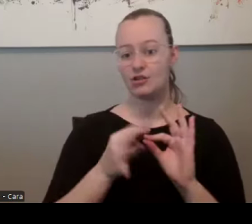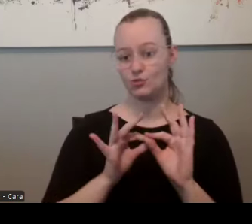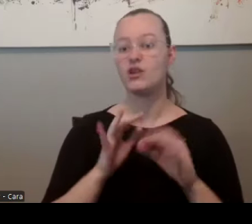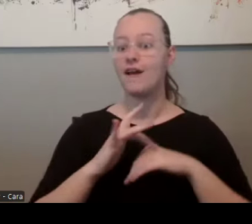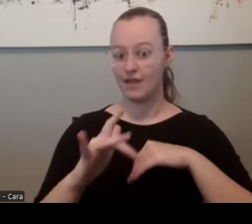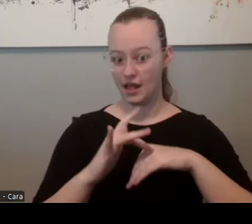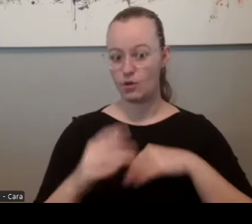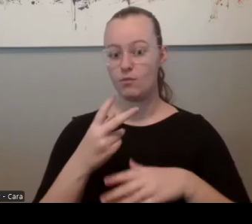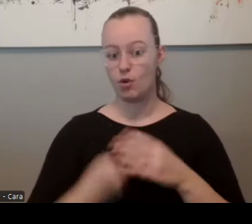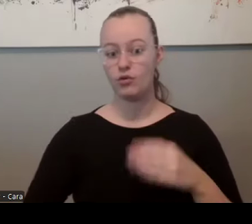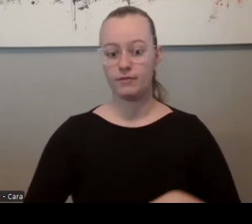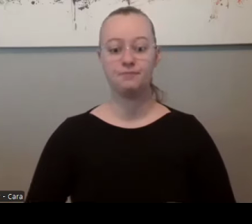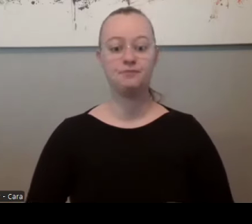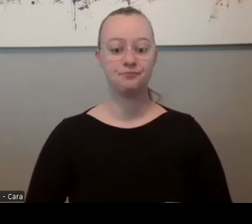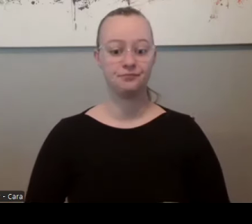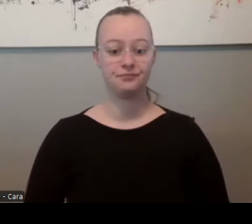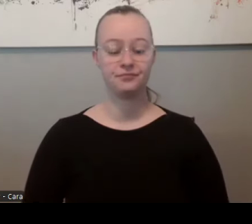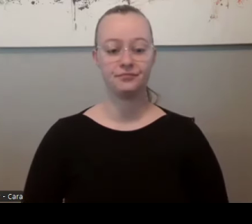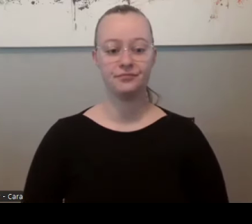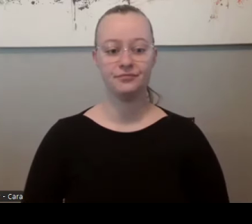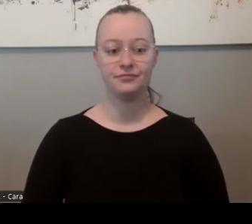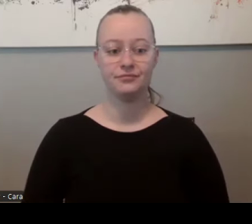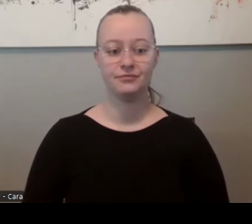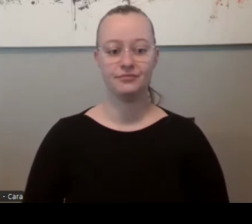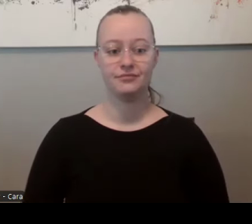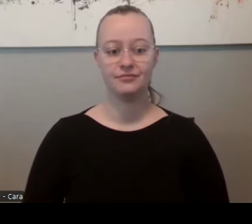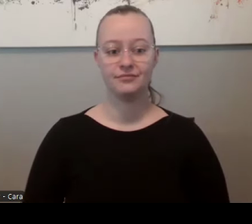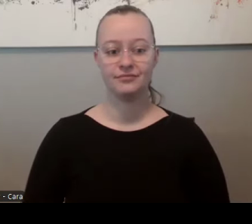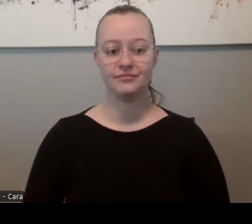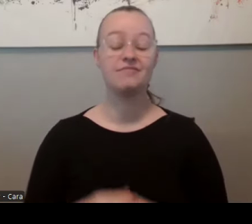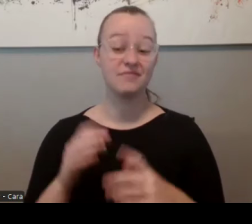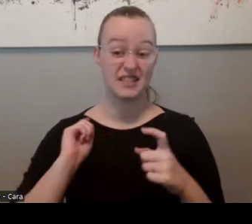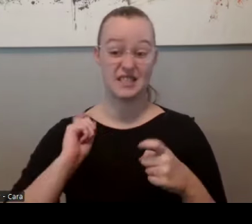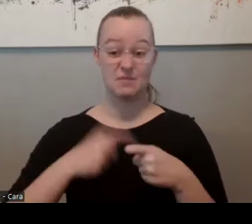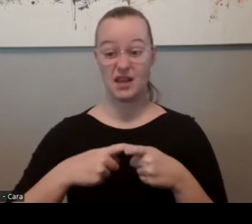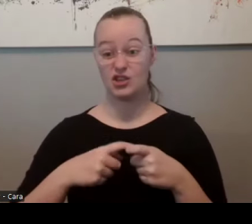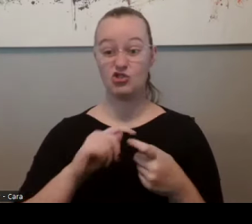link in the chat to open in a separate window. Spanish translation via CART is also